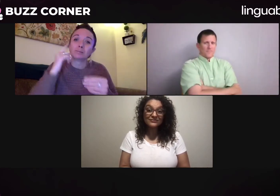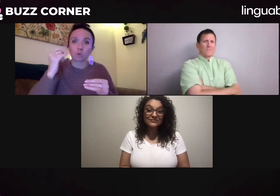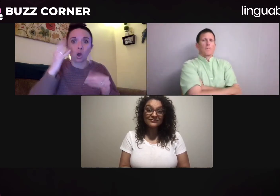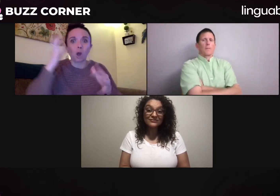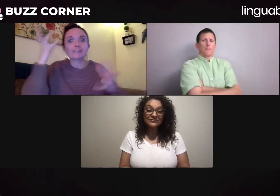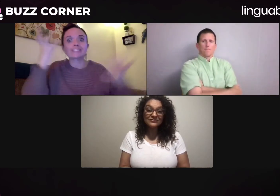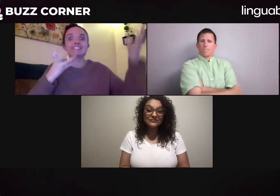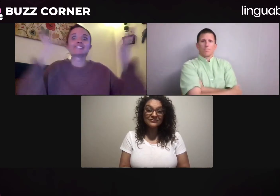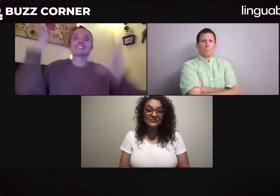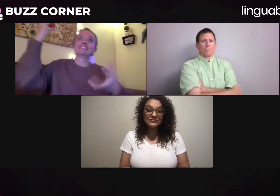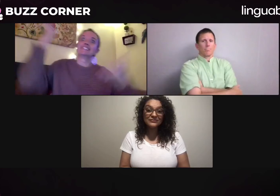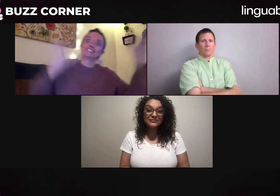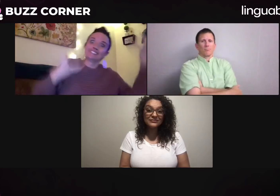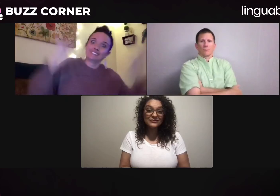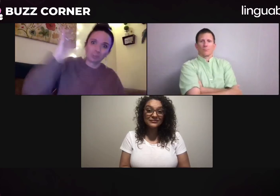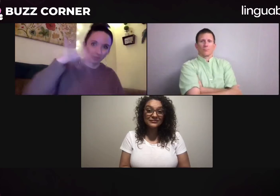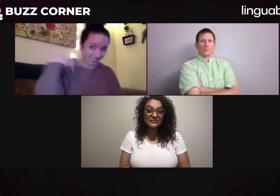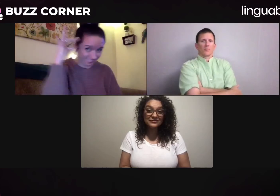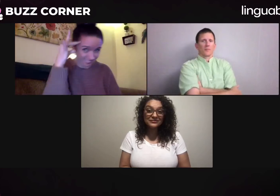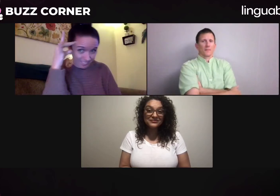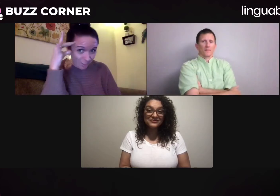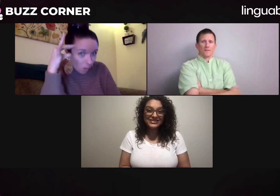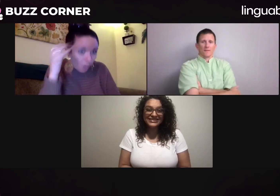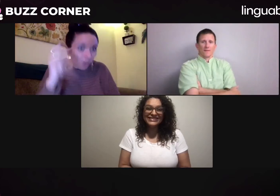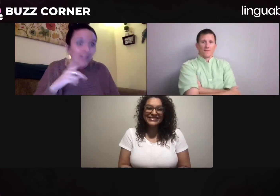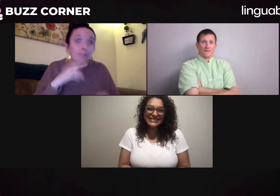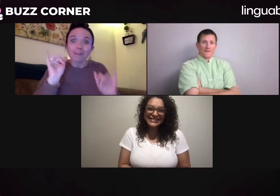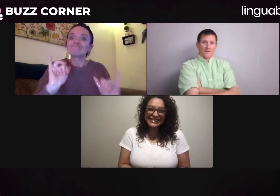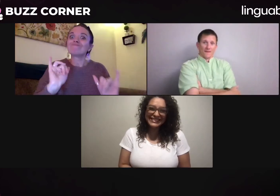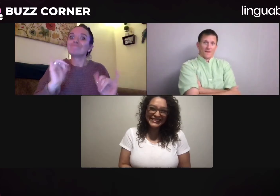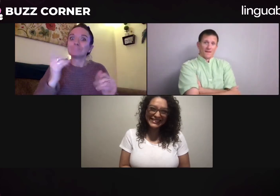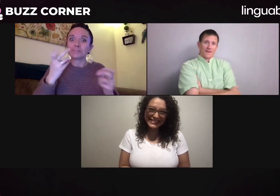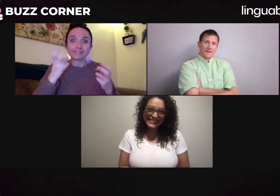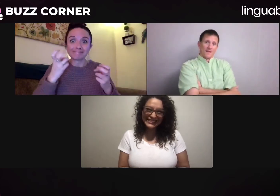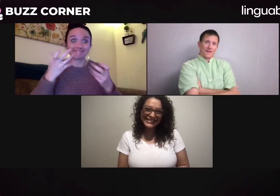And oftentimes it's not clear. It's not really providing access